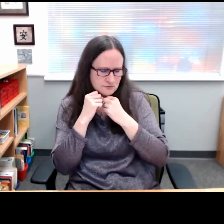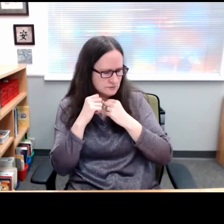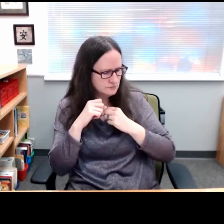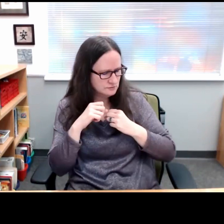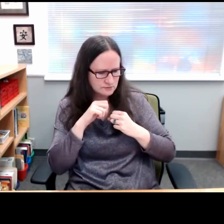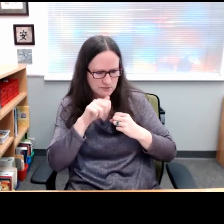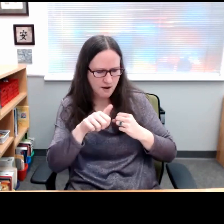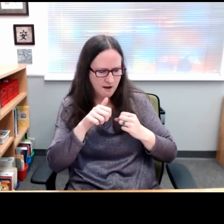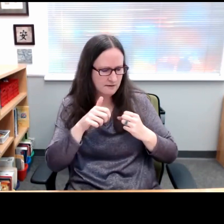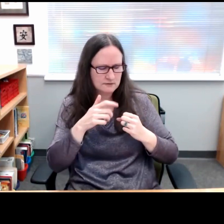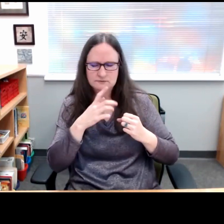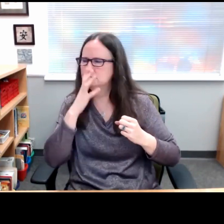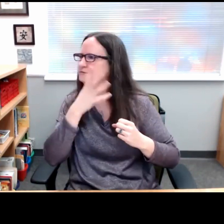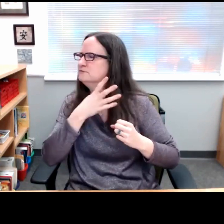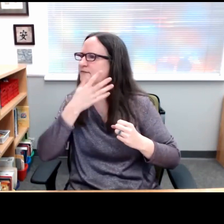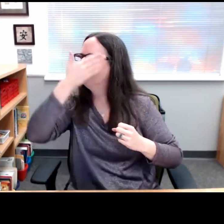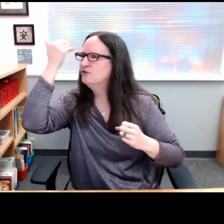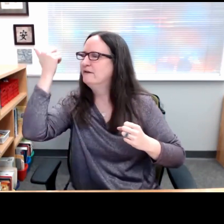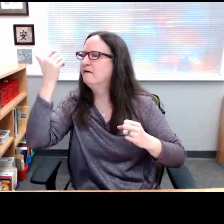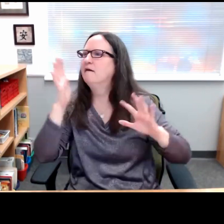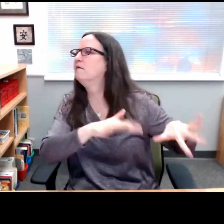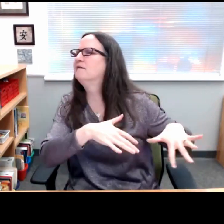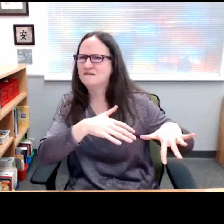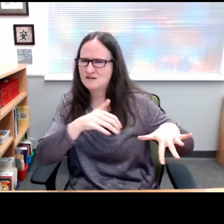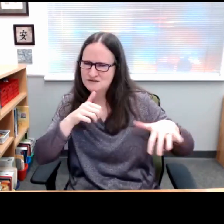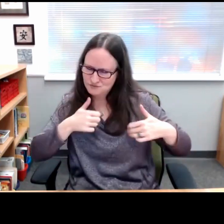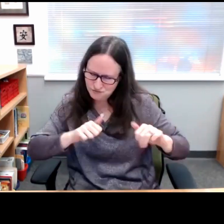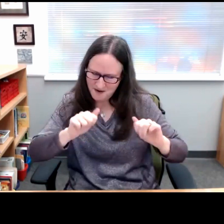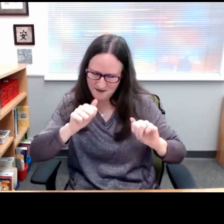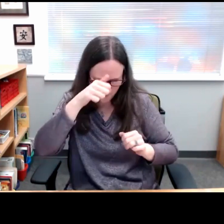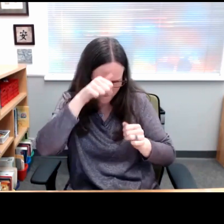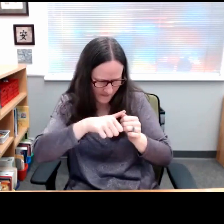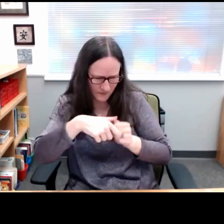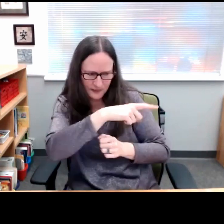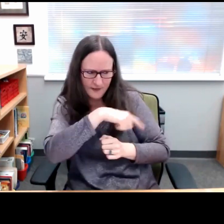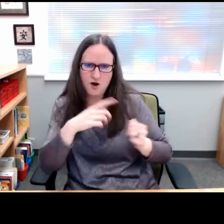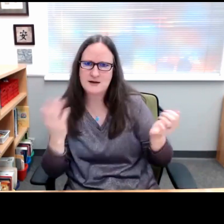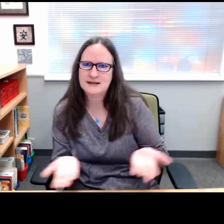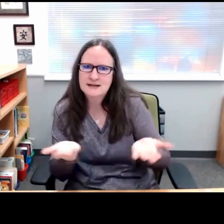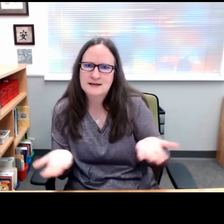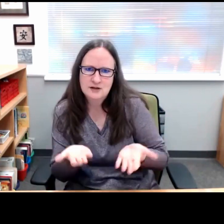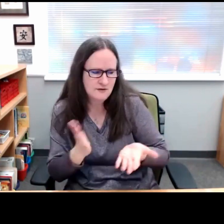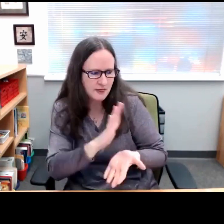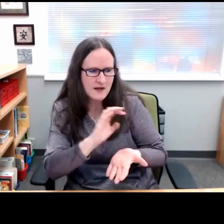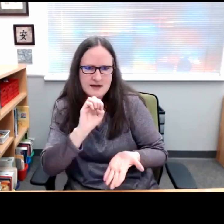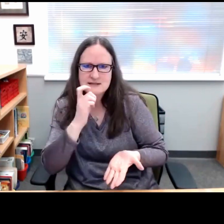Time is precious. It's not something to be cast aside and ignored. You always